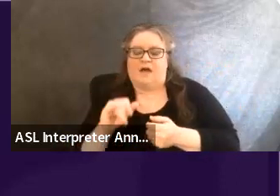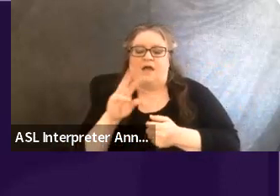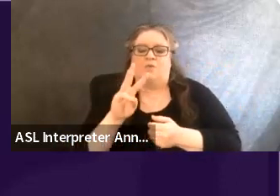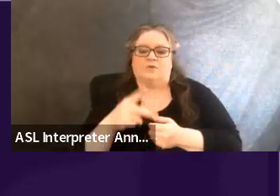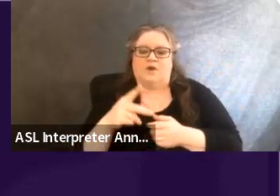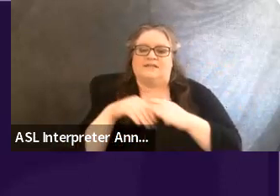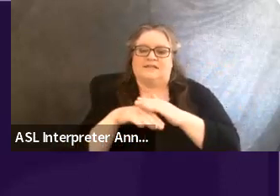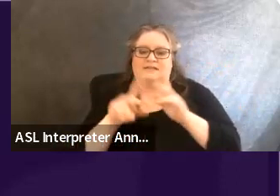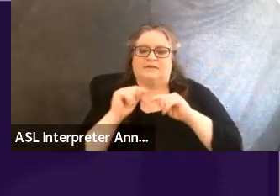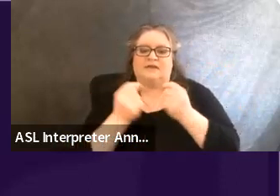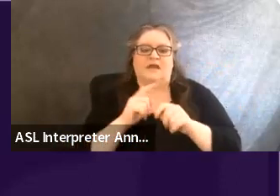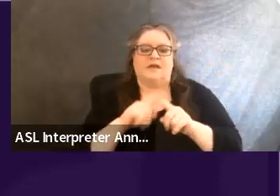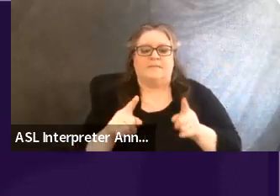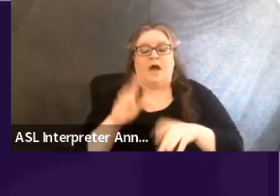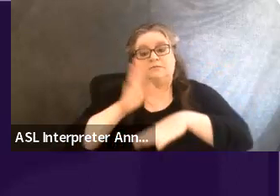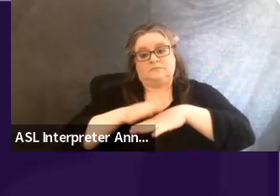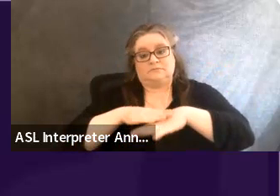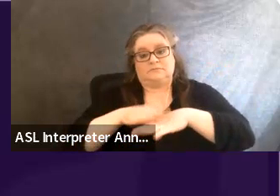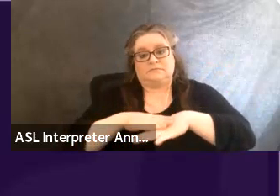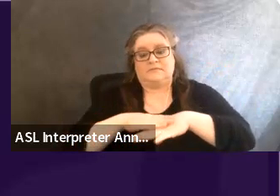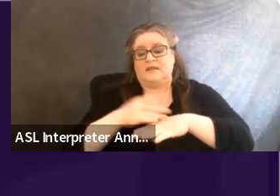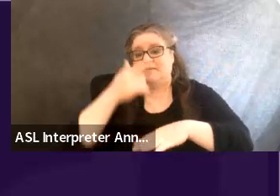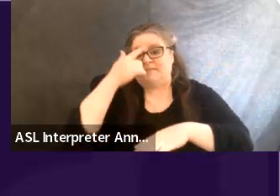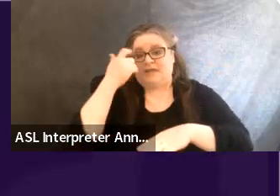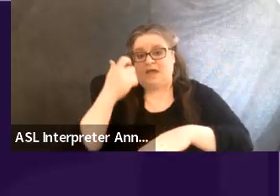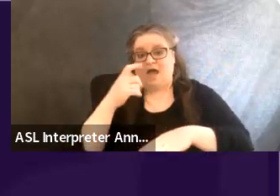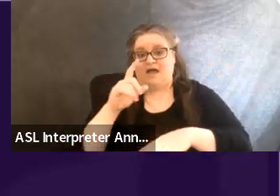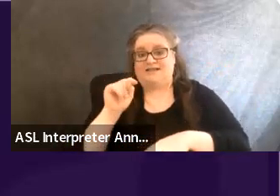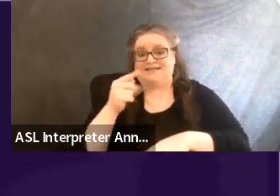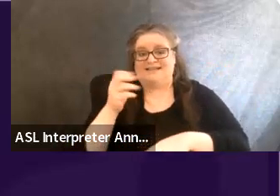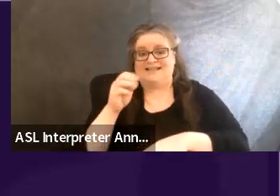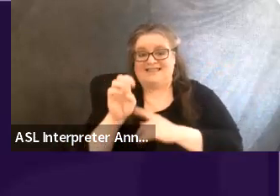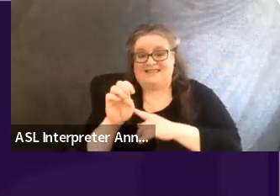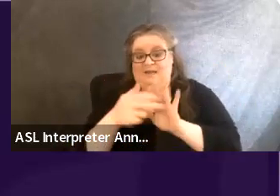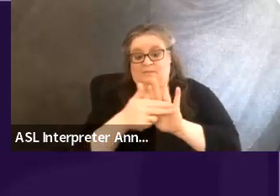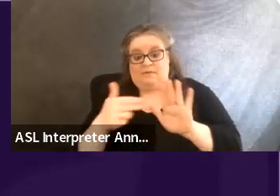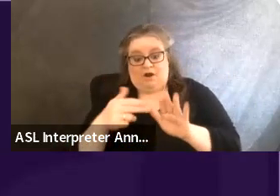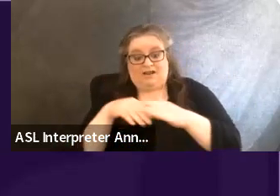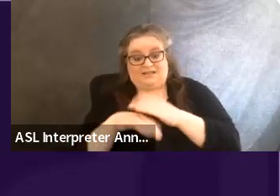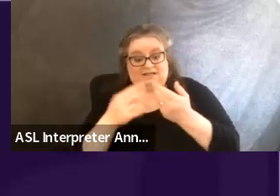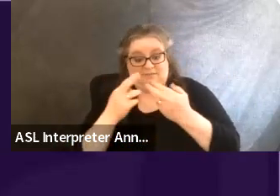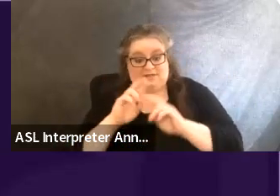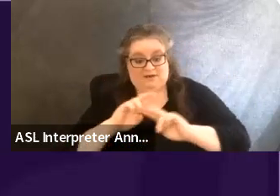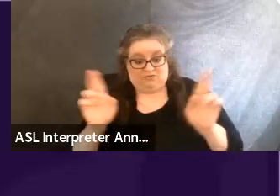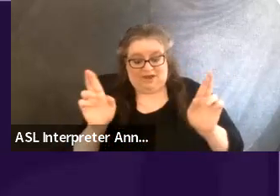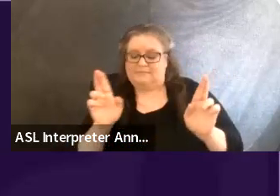But just a word of caution that just because a theme is marked as accessibility-ready, it doesn't mean your website